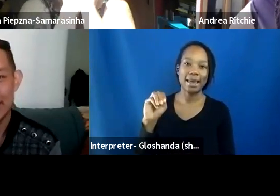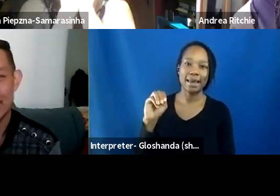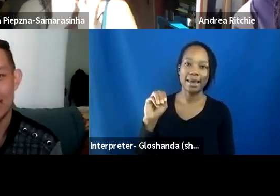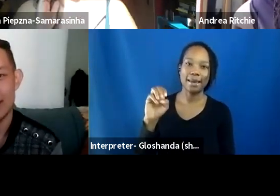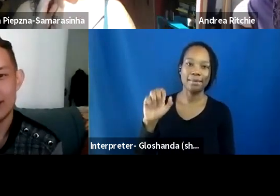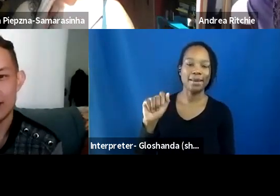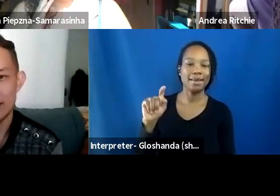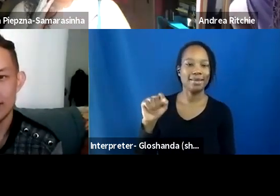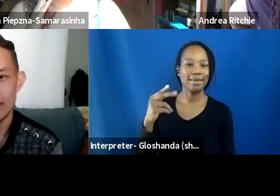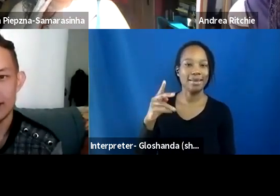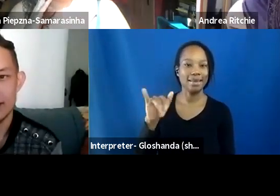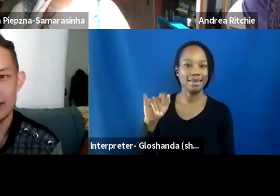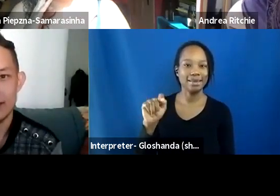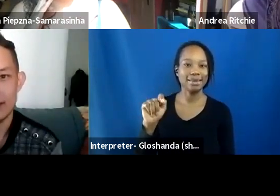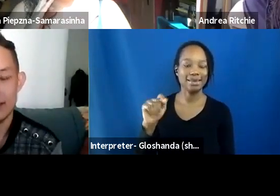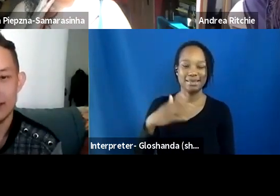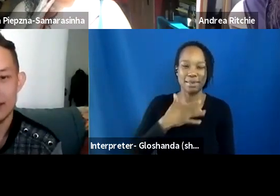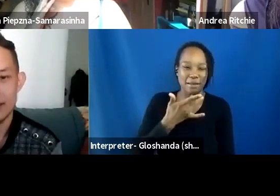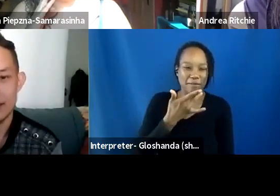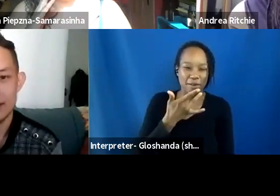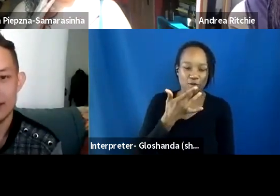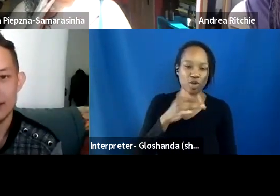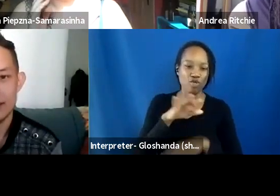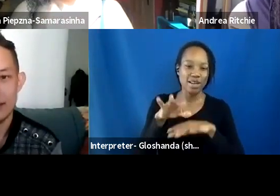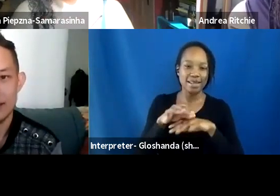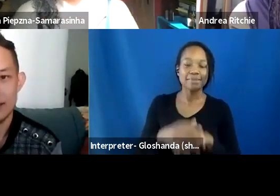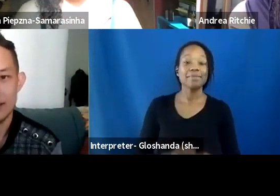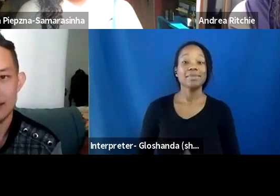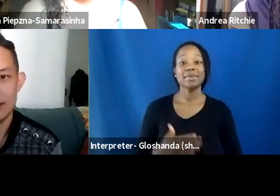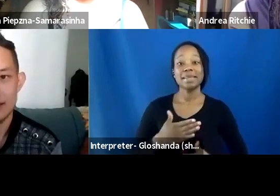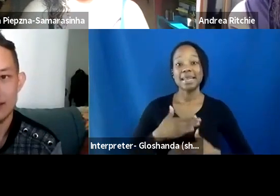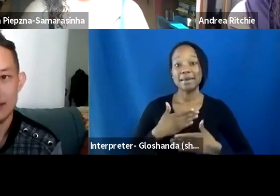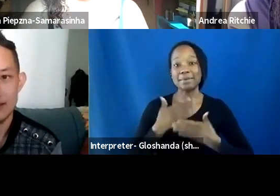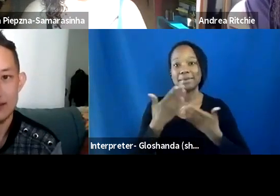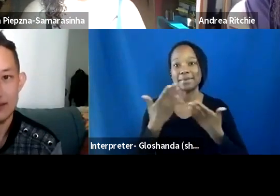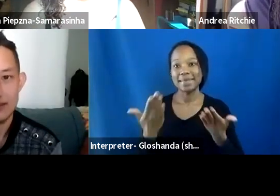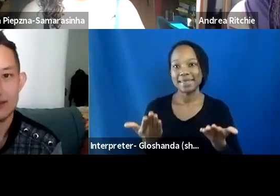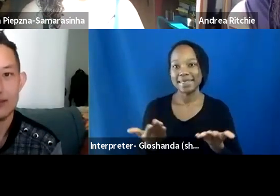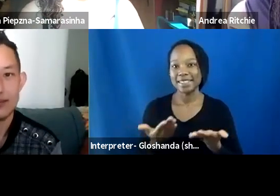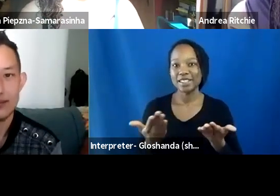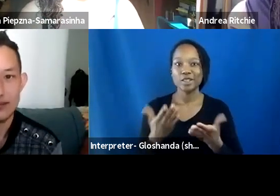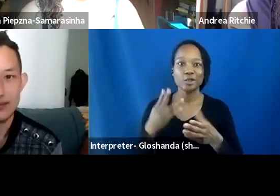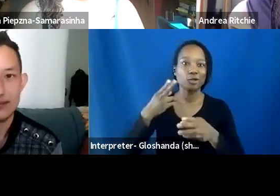So happy to be here today. I'm really excited to be a part of the conversation and the dialogue.